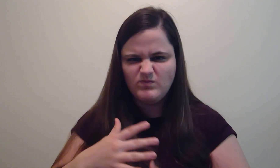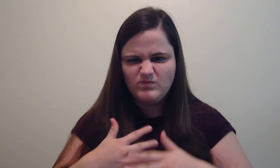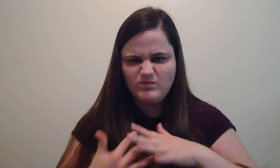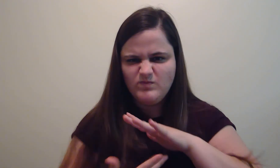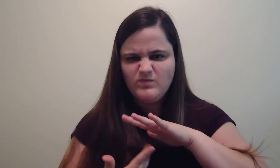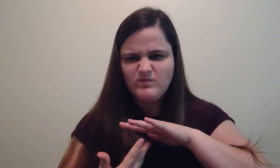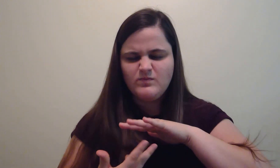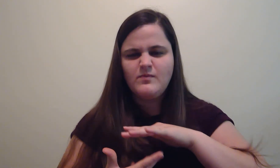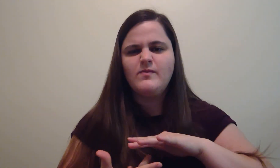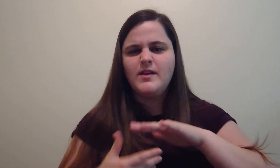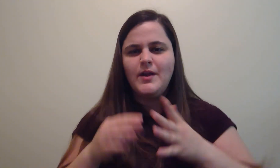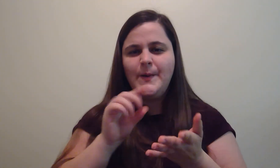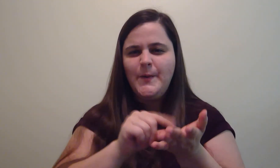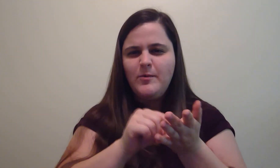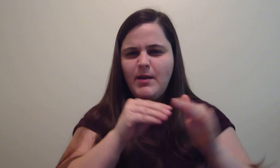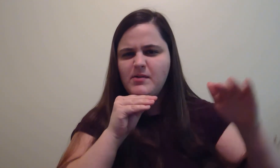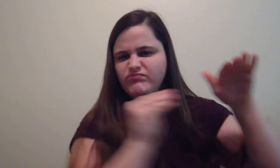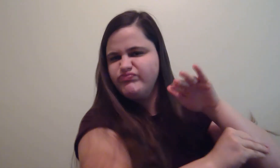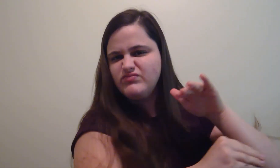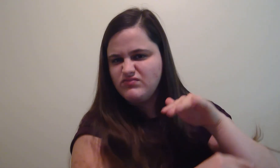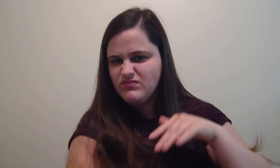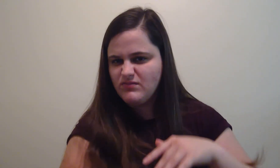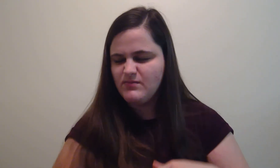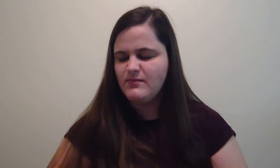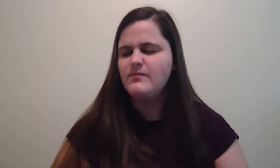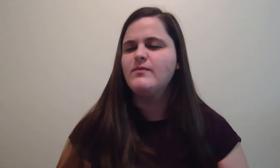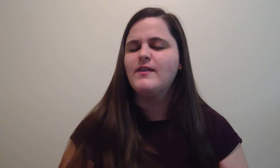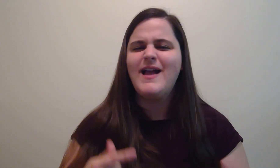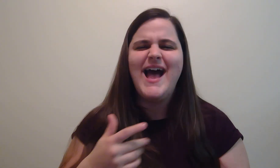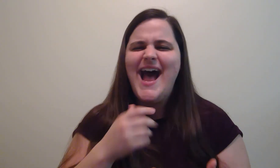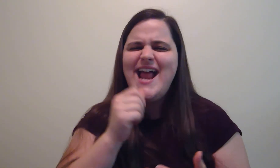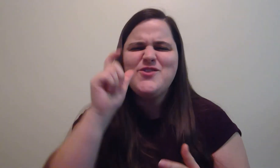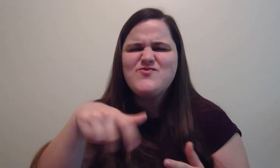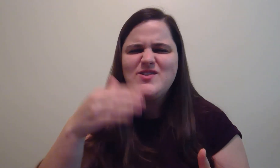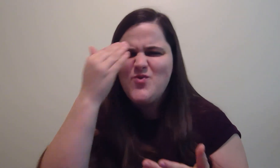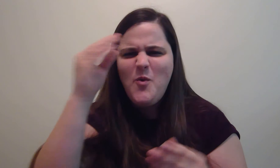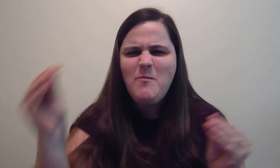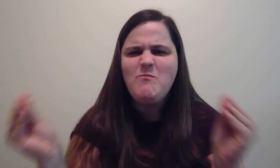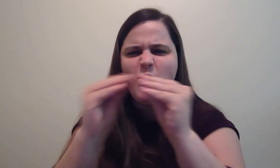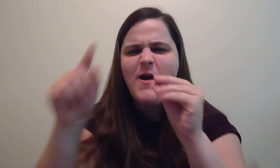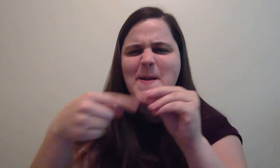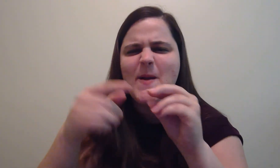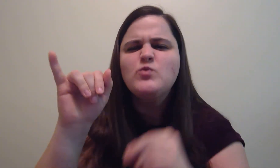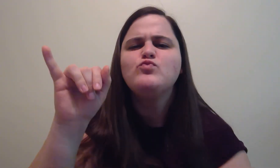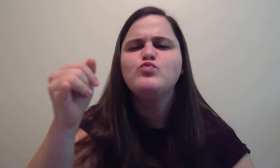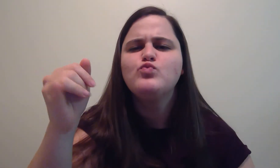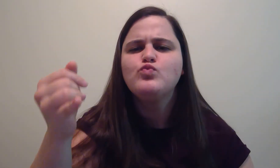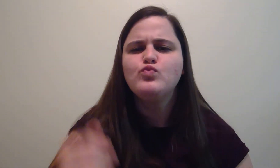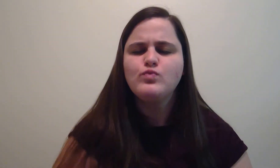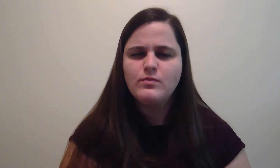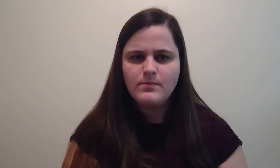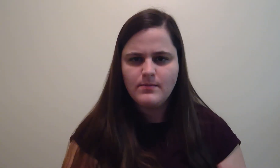I shoved the newspaper in the bottom drawer of my desk. Like I needed to know any more about Juli Baker.